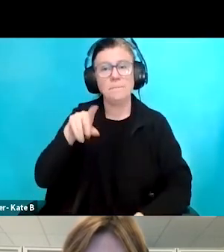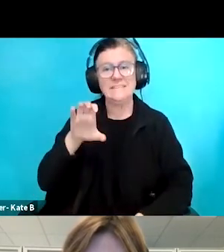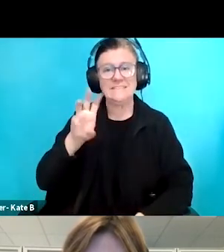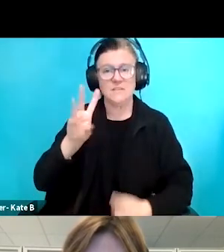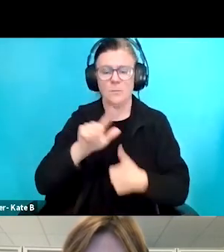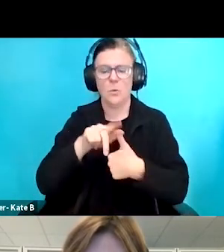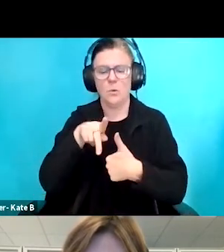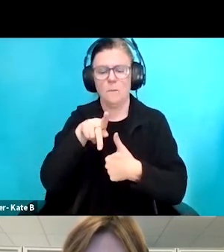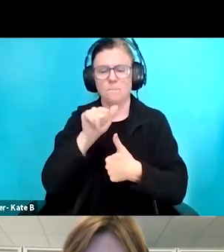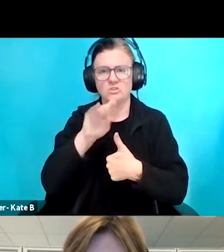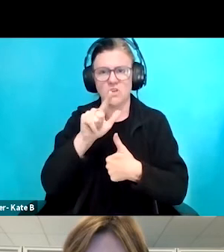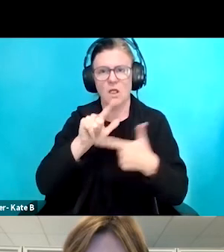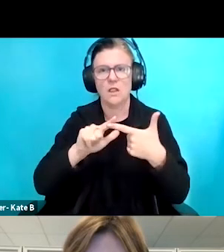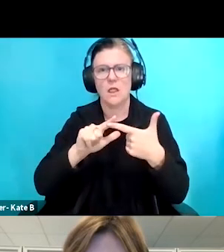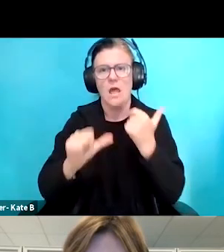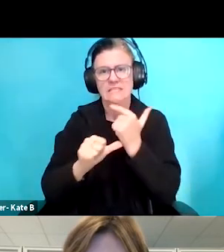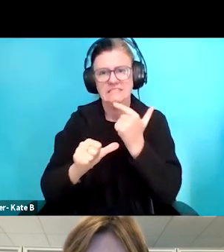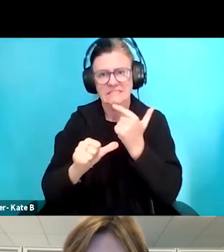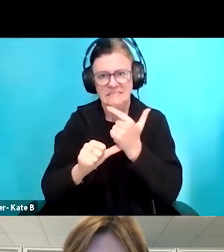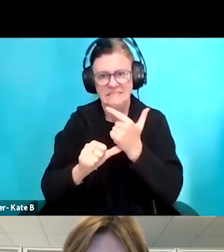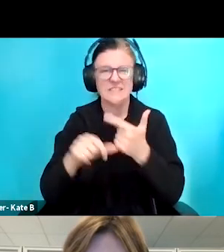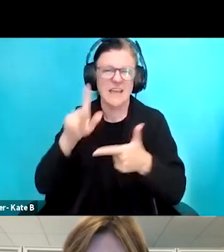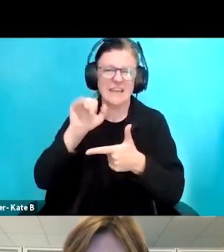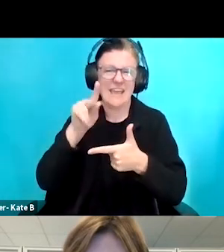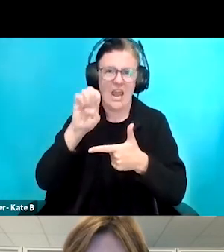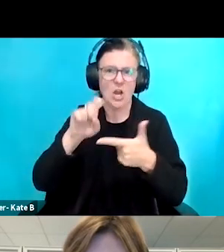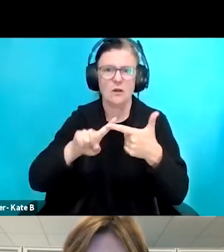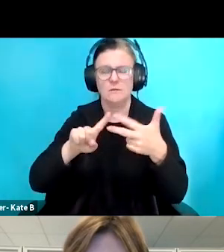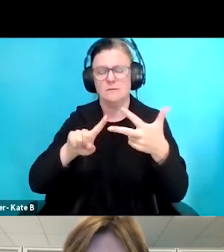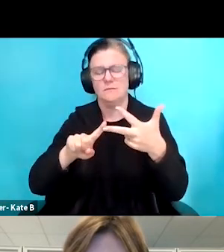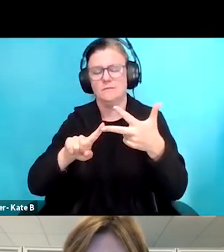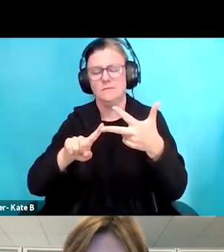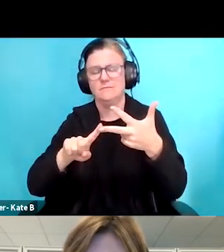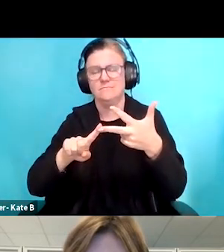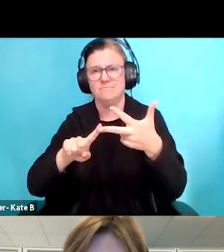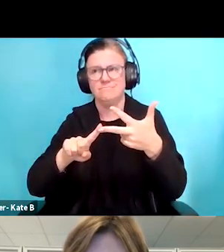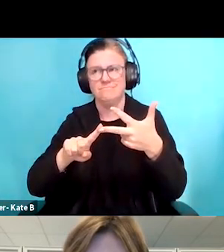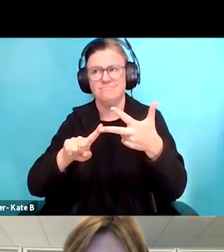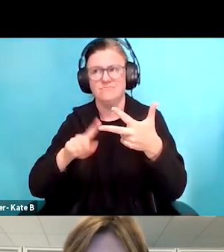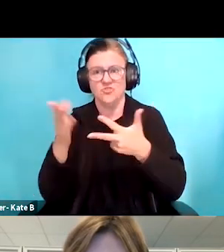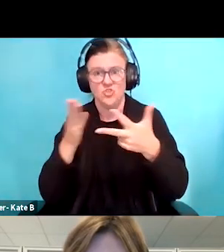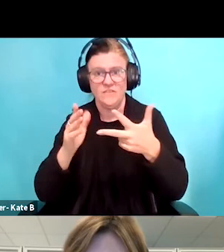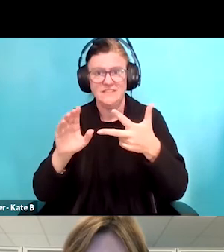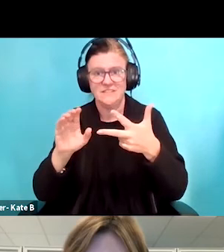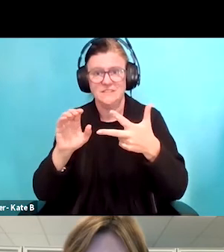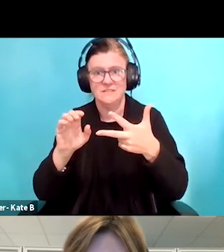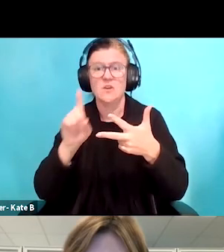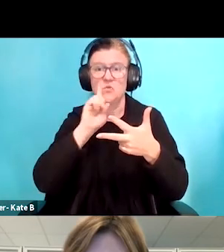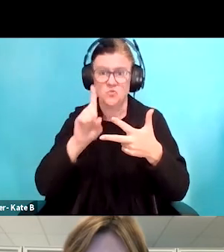and the great degree with which people have had to rely on family and friends to overcome